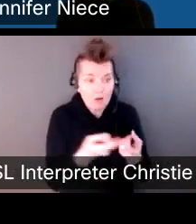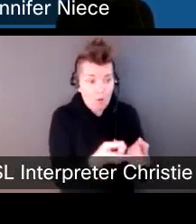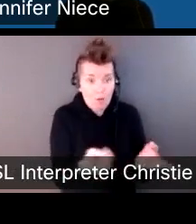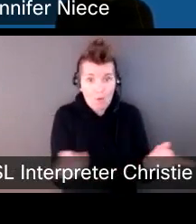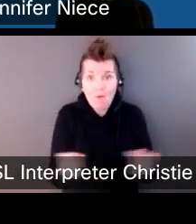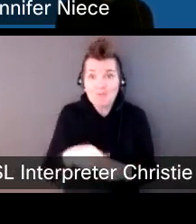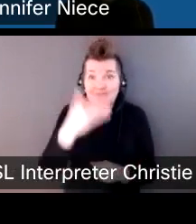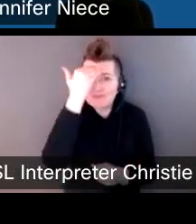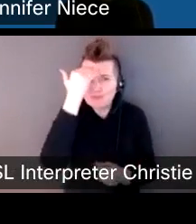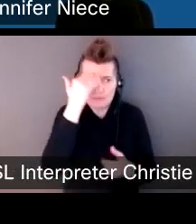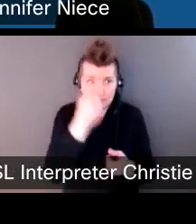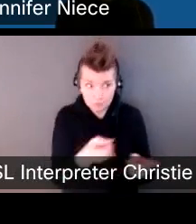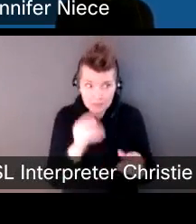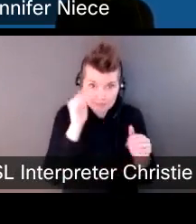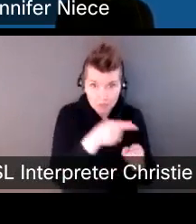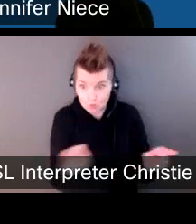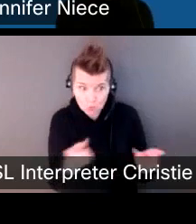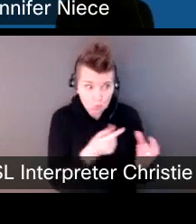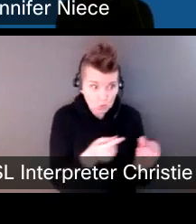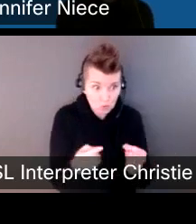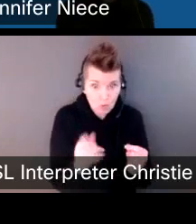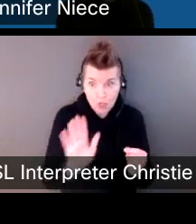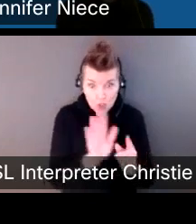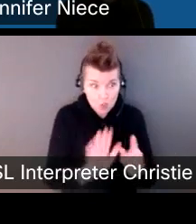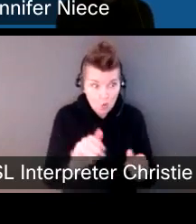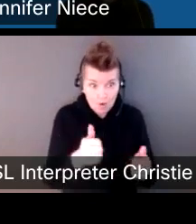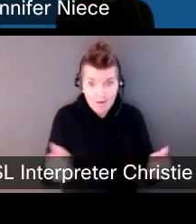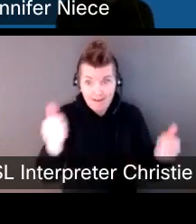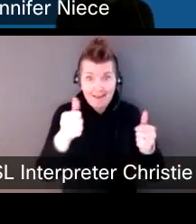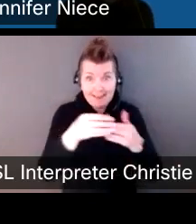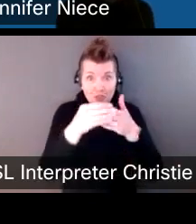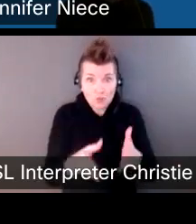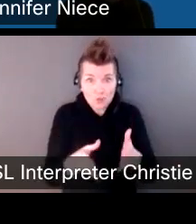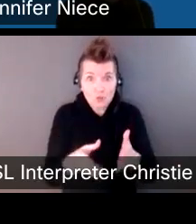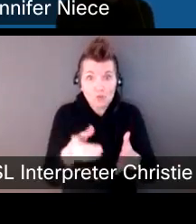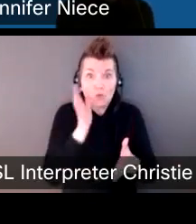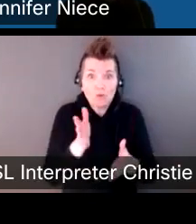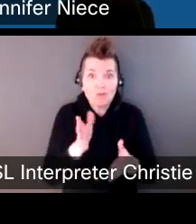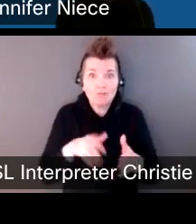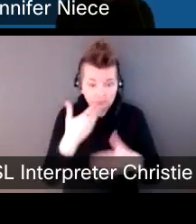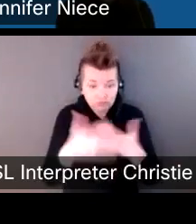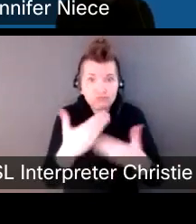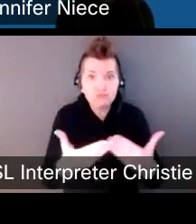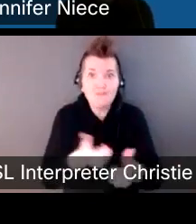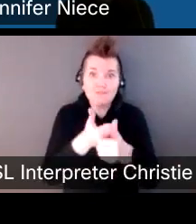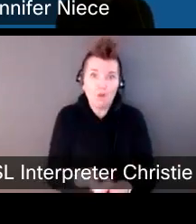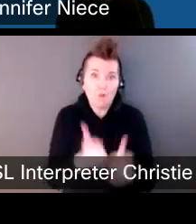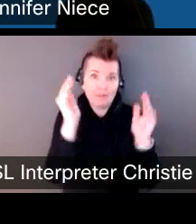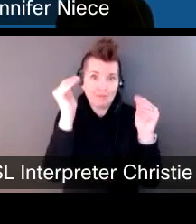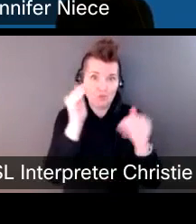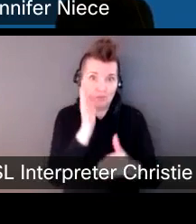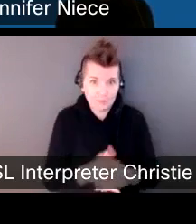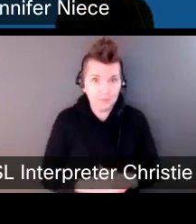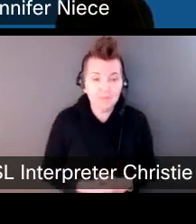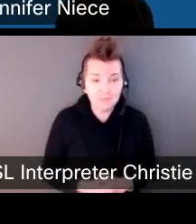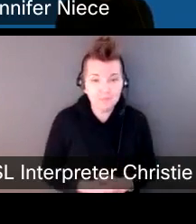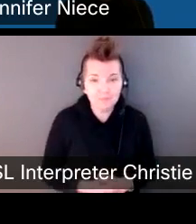that they have in their role to be able to enforce those expectations.